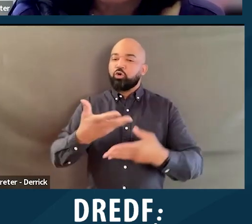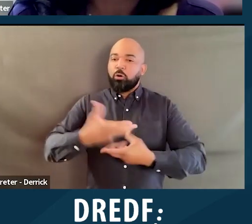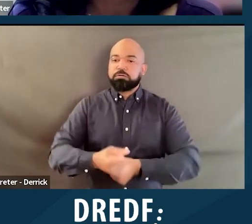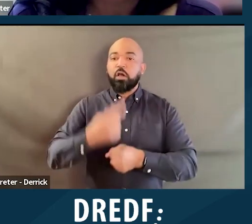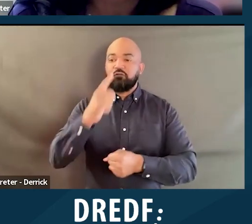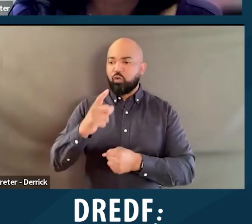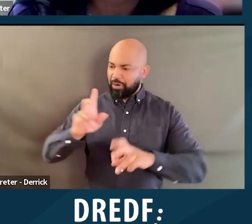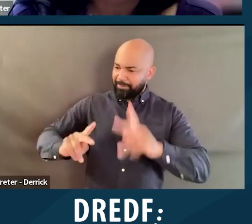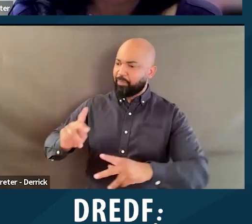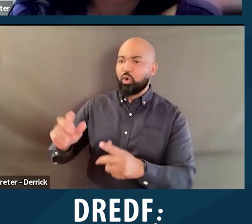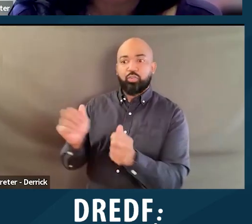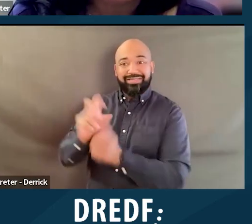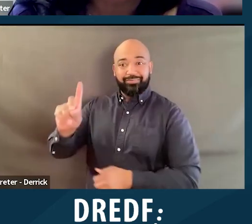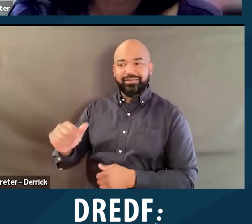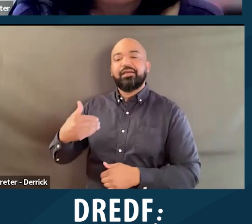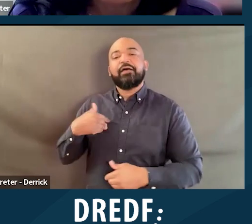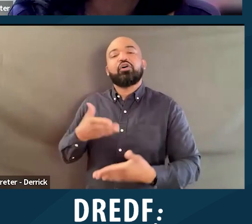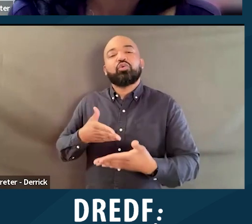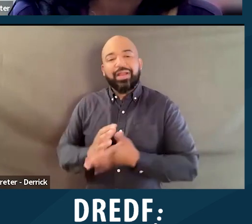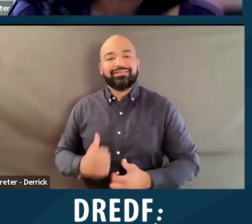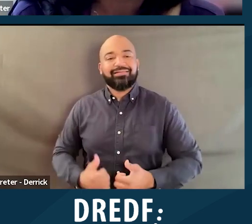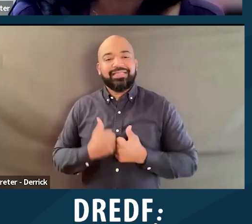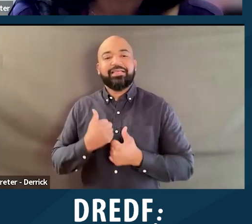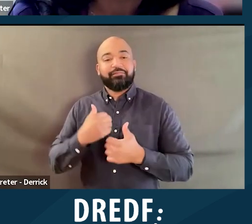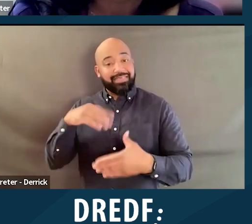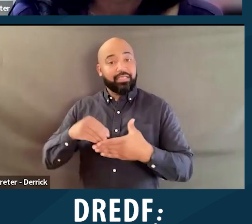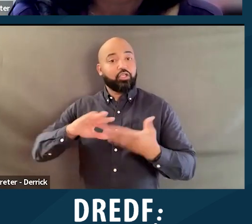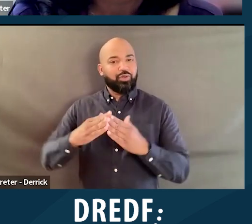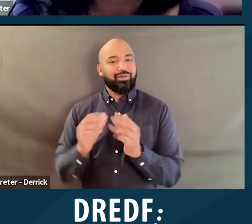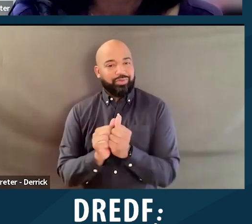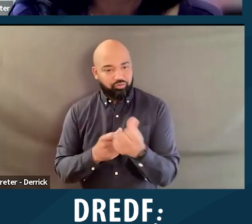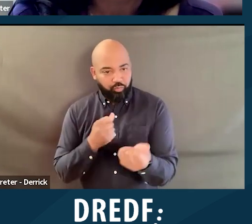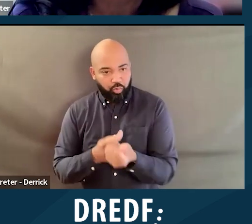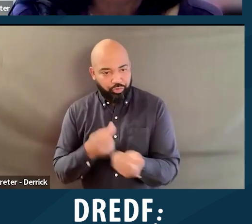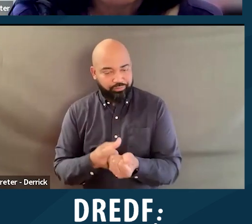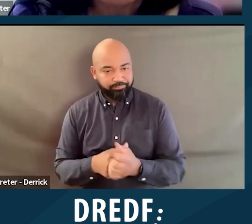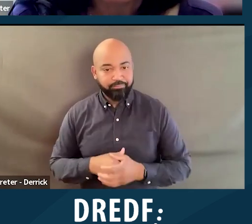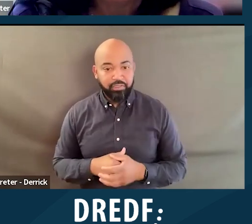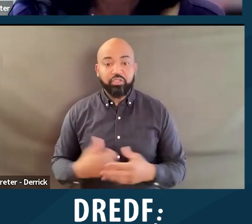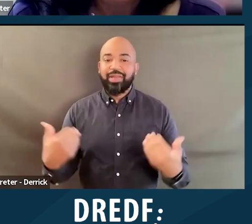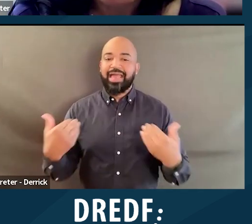Olmstead is a word that we use. It's a case, but we use it to say, to describe,